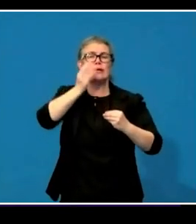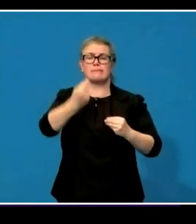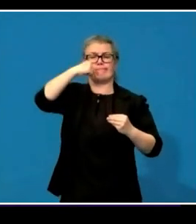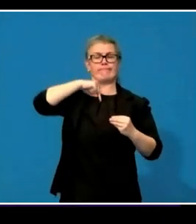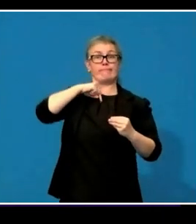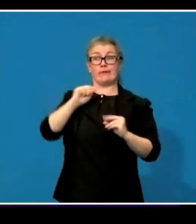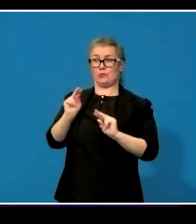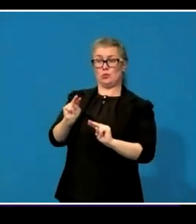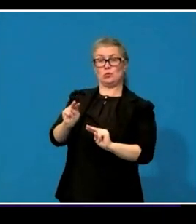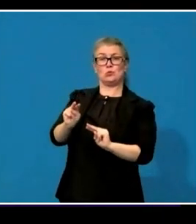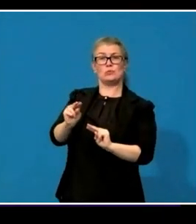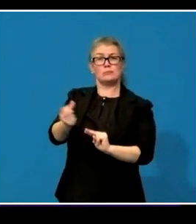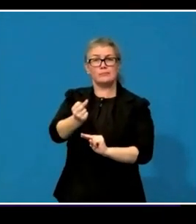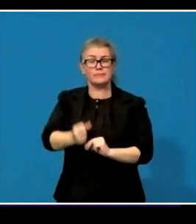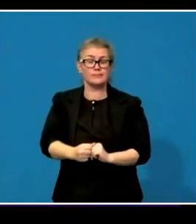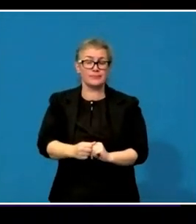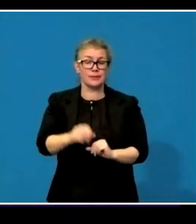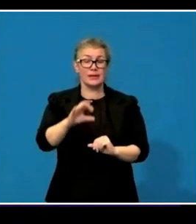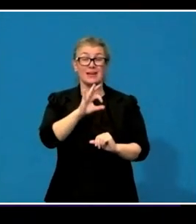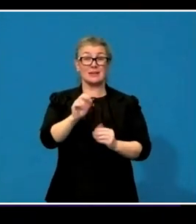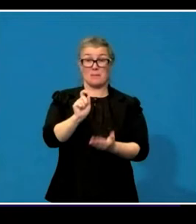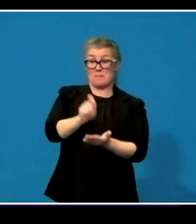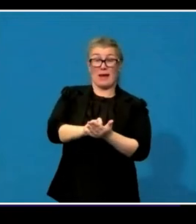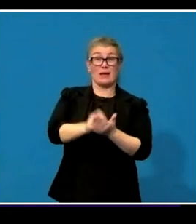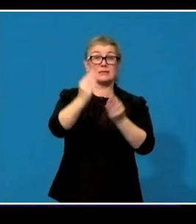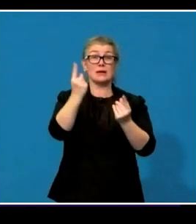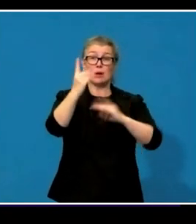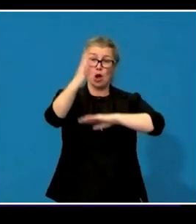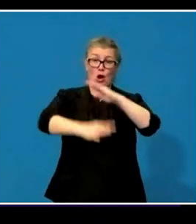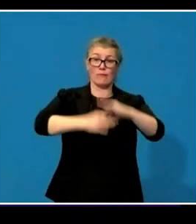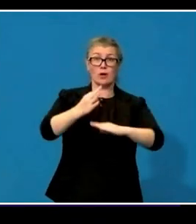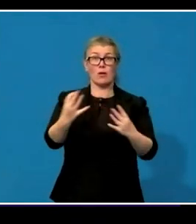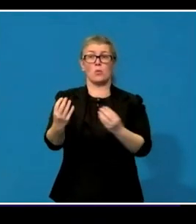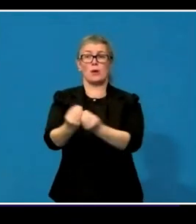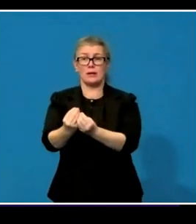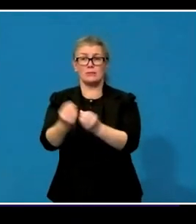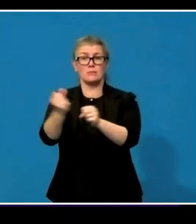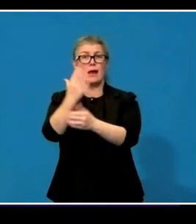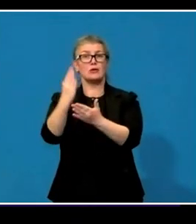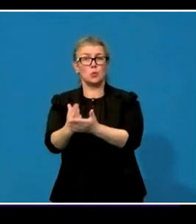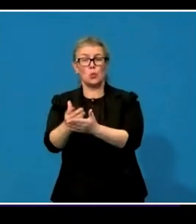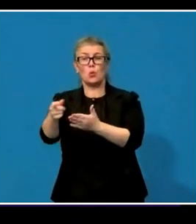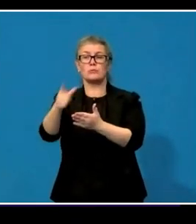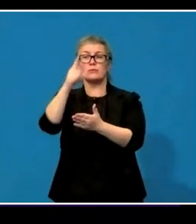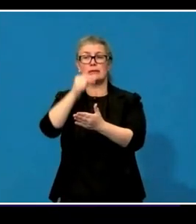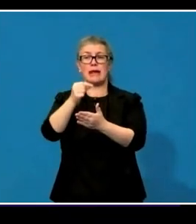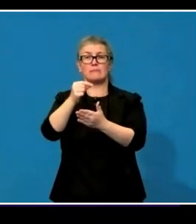It doesn't pay for somebody in the evening to be there with him, to be able to put him to bed and to be able to assist him to get to bed.